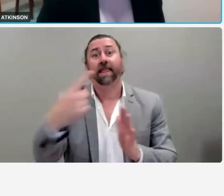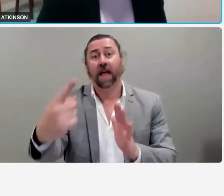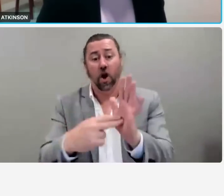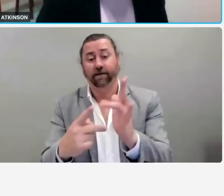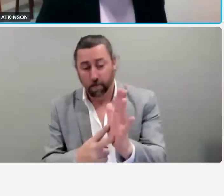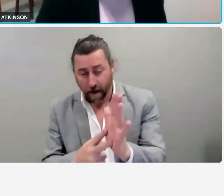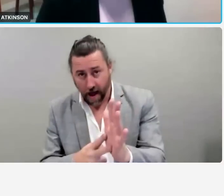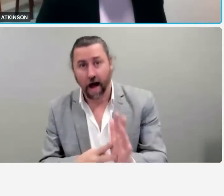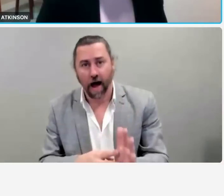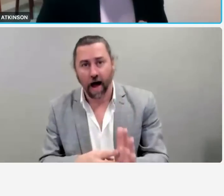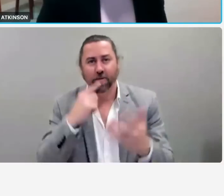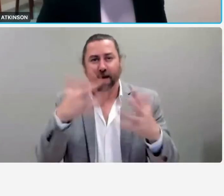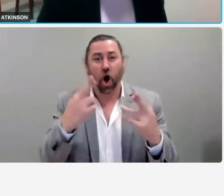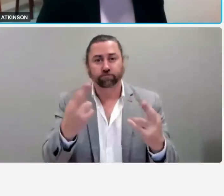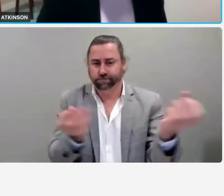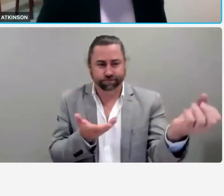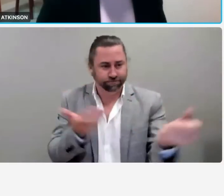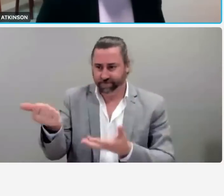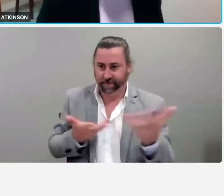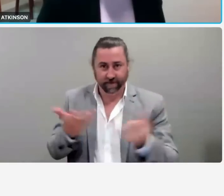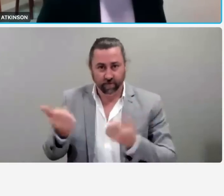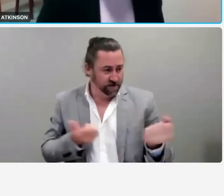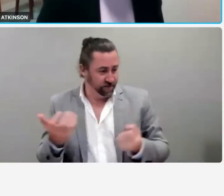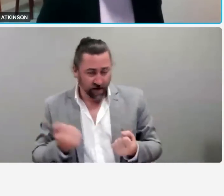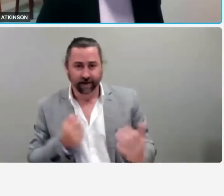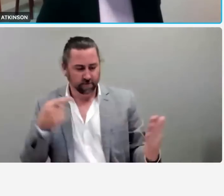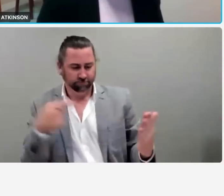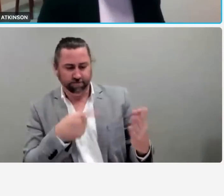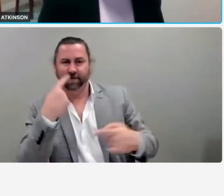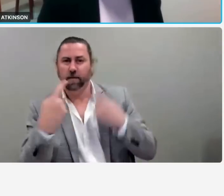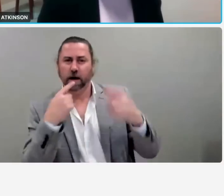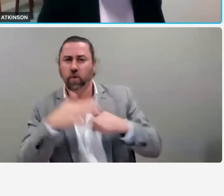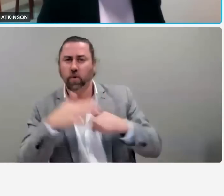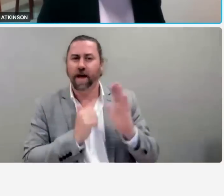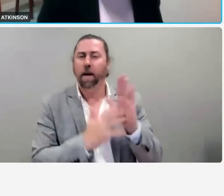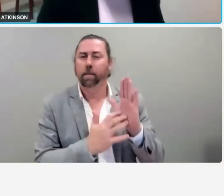next paper and we're hoping to be in a good position to run a series of targeted workshops talking about specific